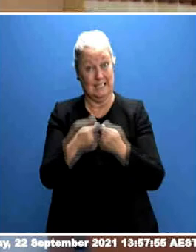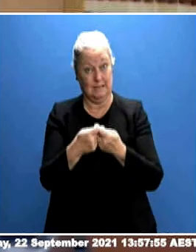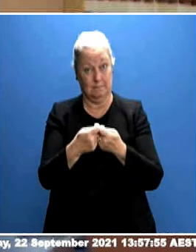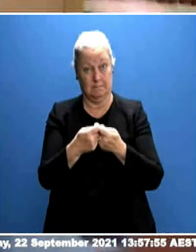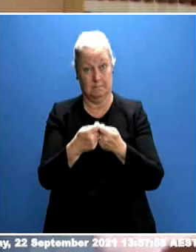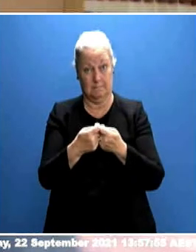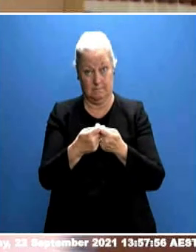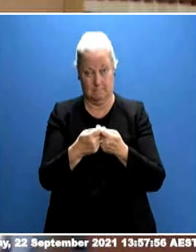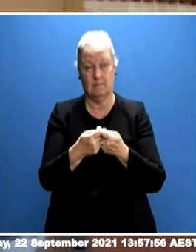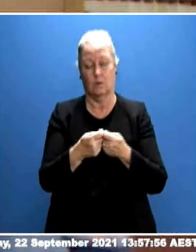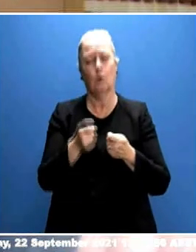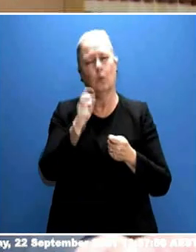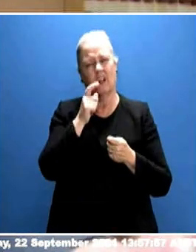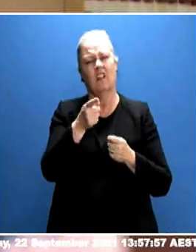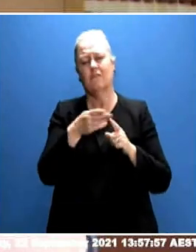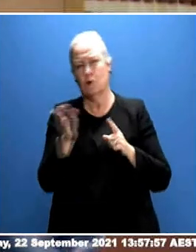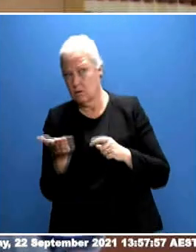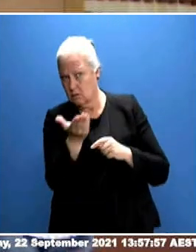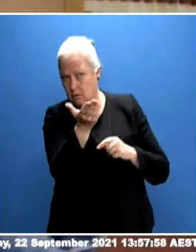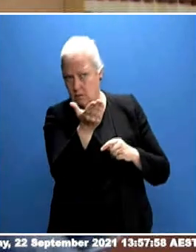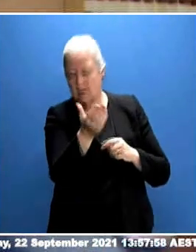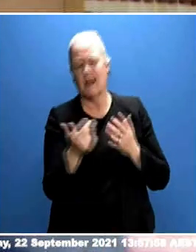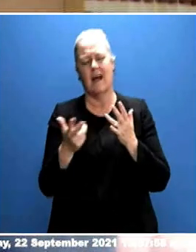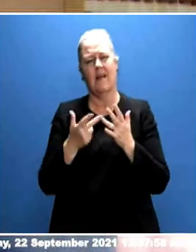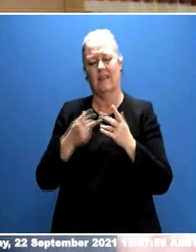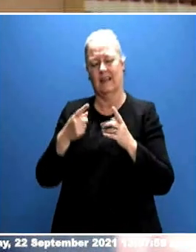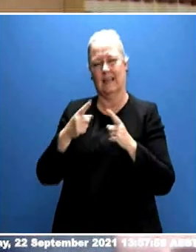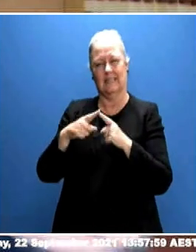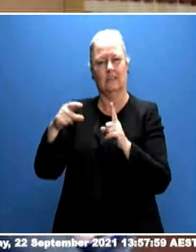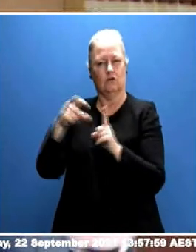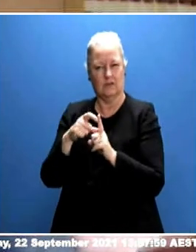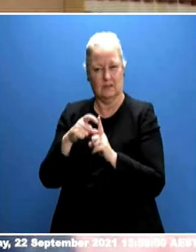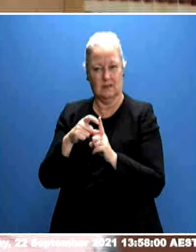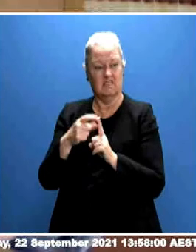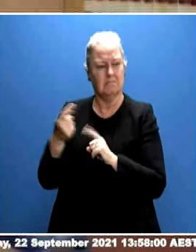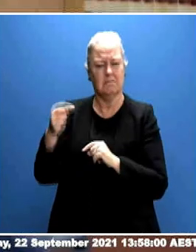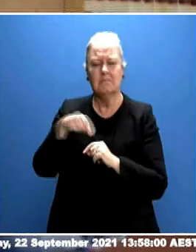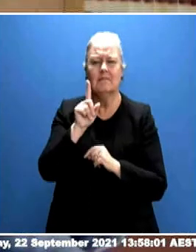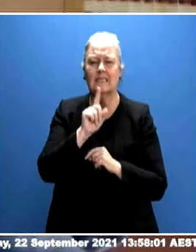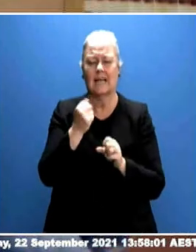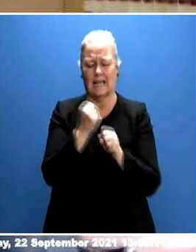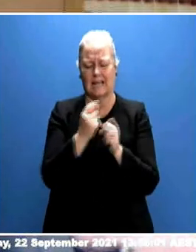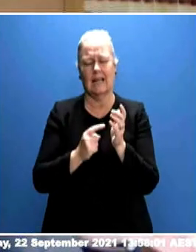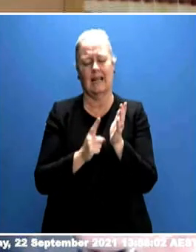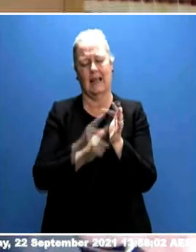The other executive director who was here yesterday, Glenn Mace, operates the Statewide.